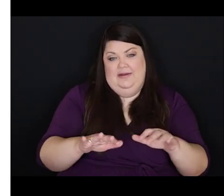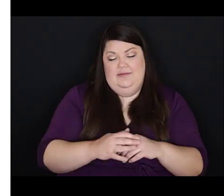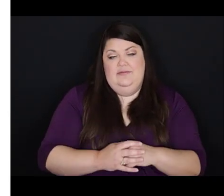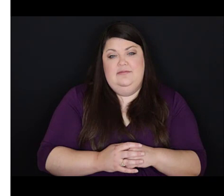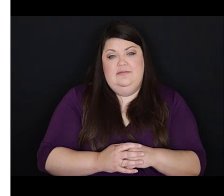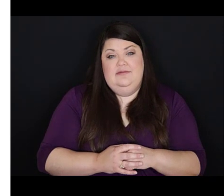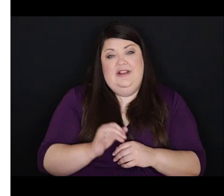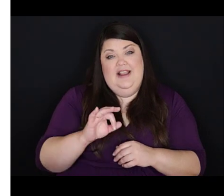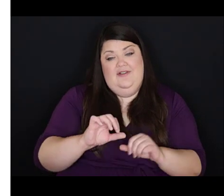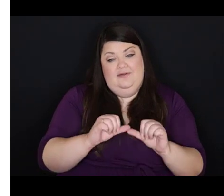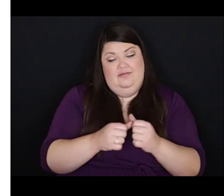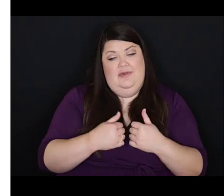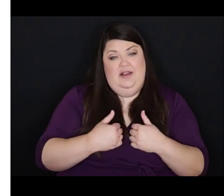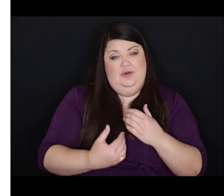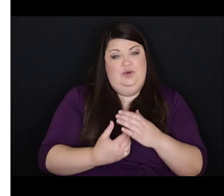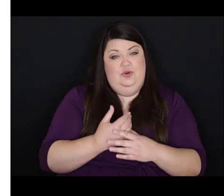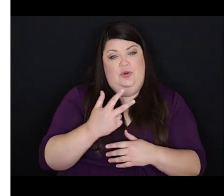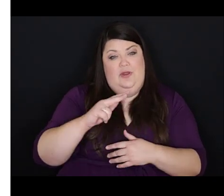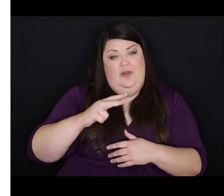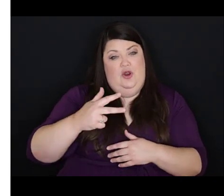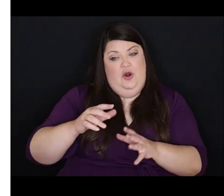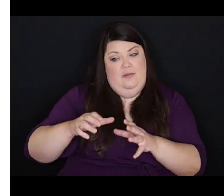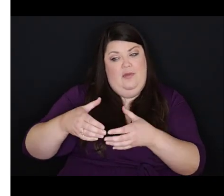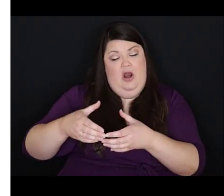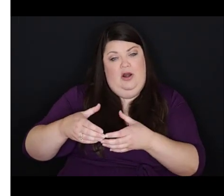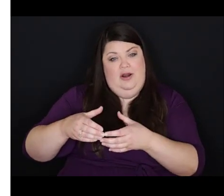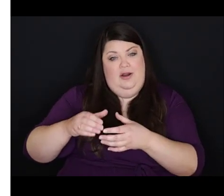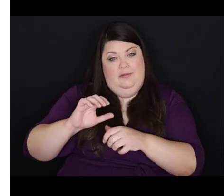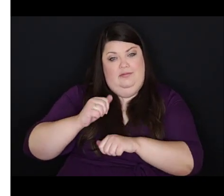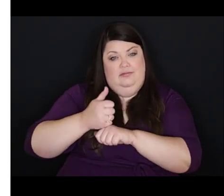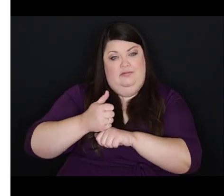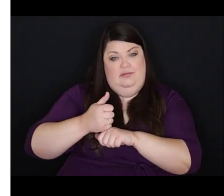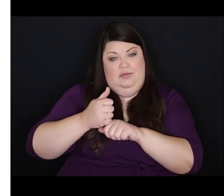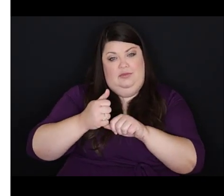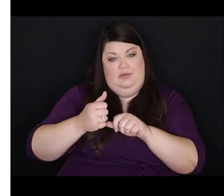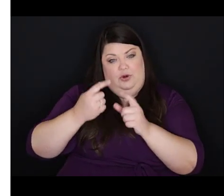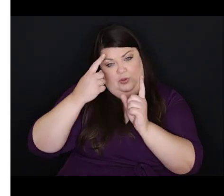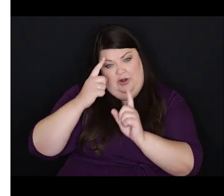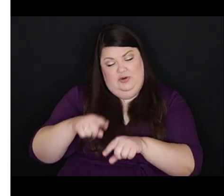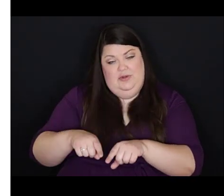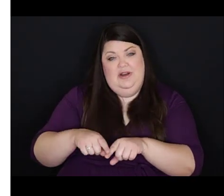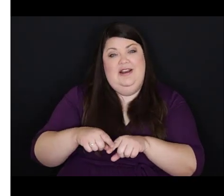a new Third Party Cooperative Arrangement since the last State Plan submission that